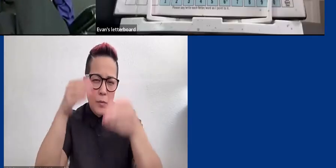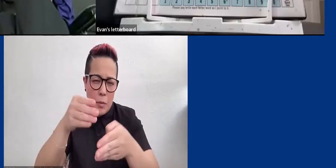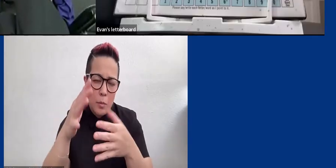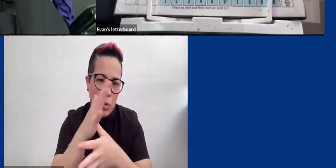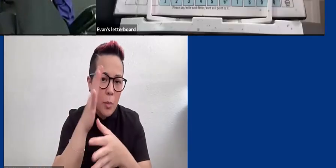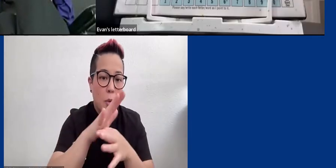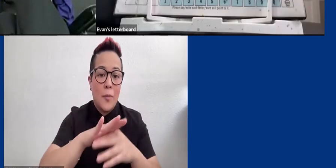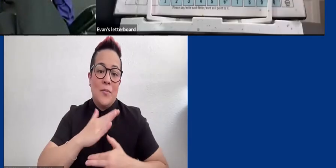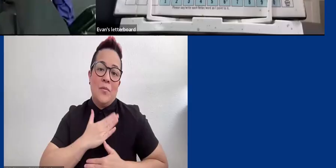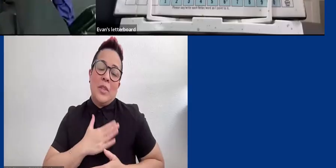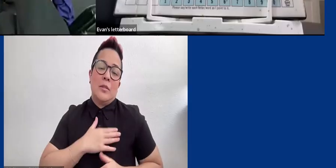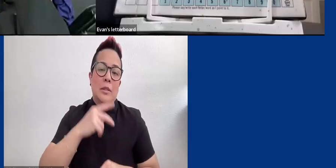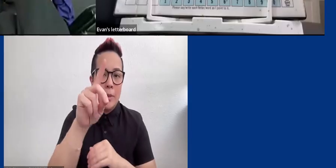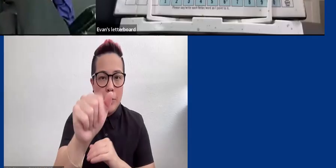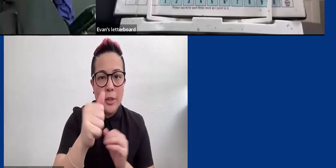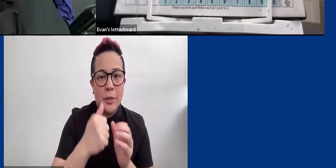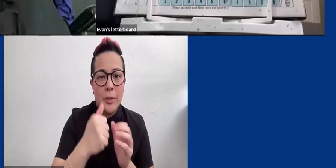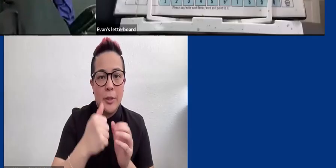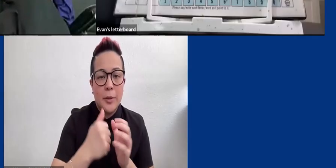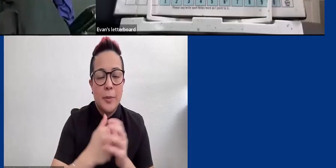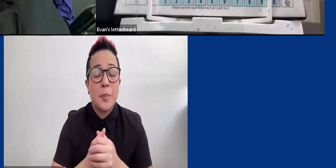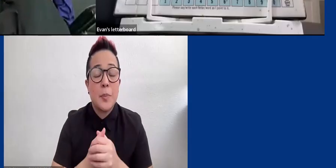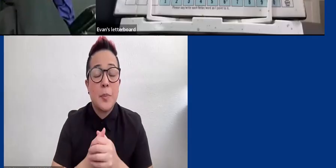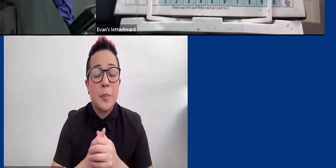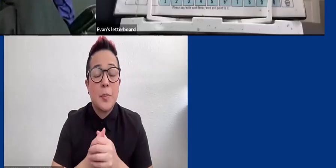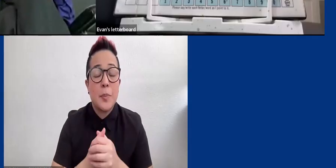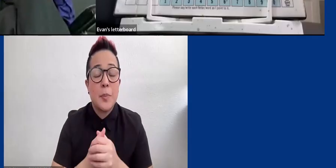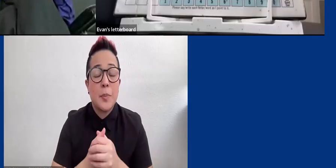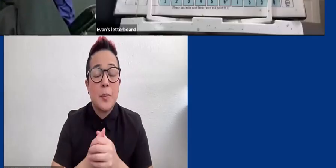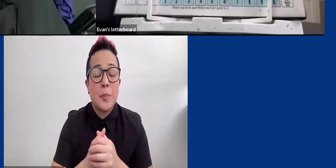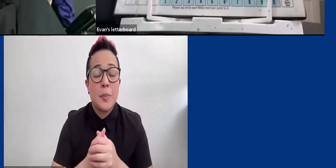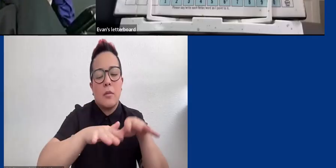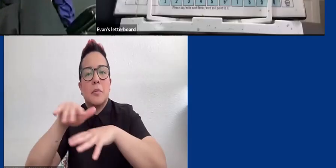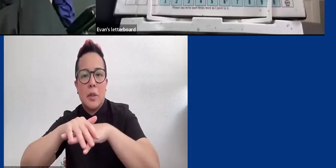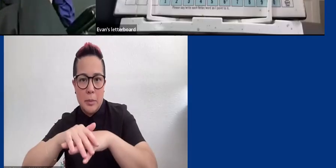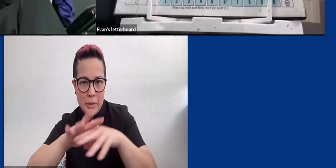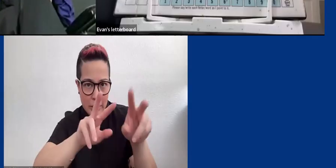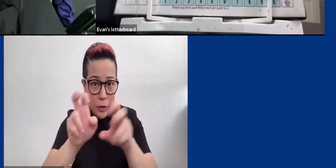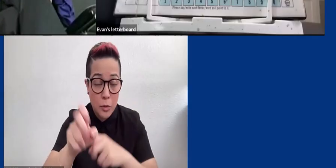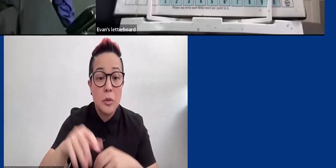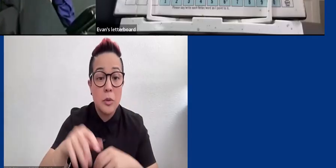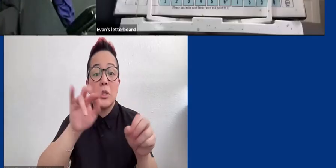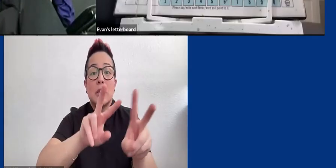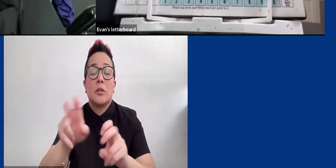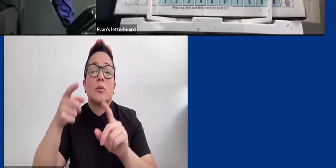disability because although there are overlapping issues, the issues pertaining to the sexual rights of